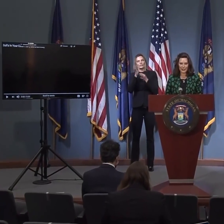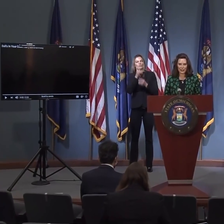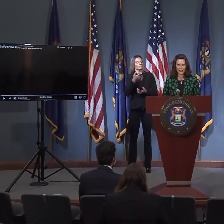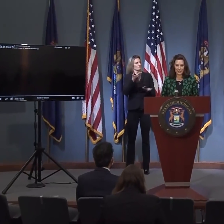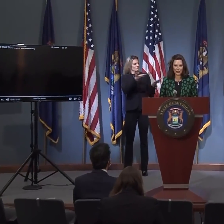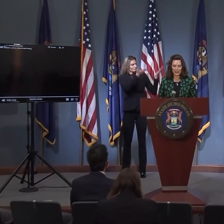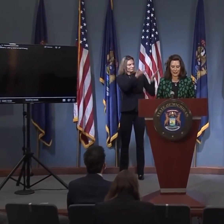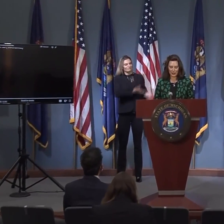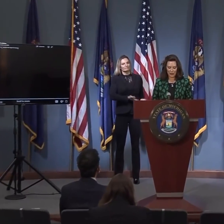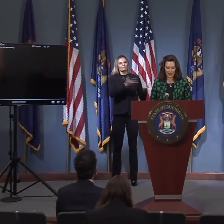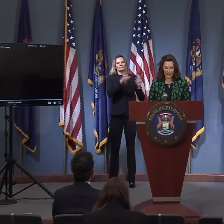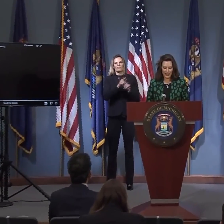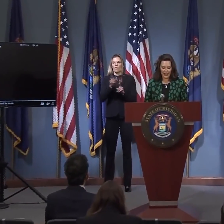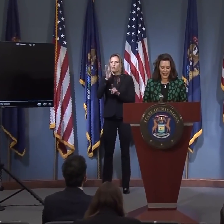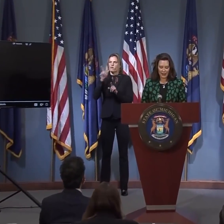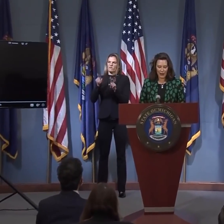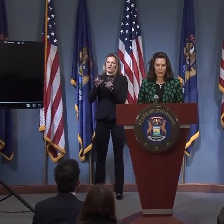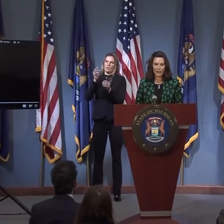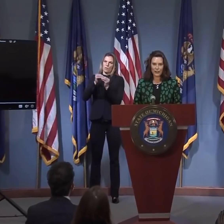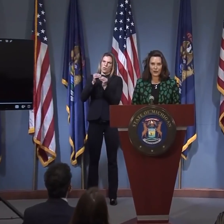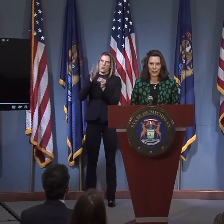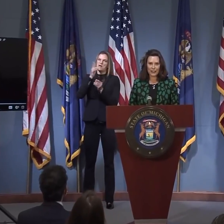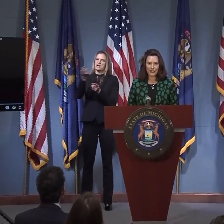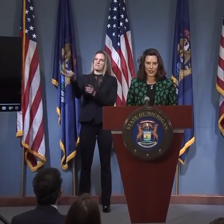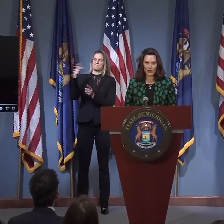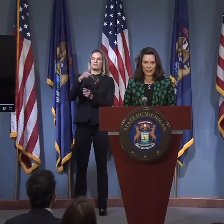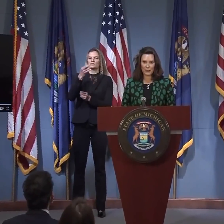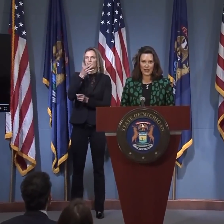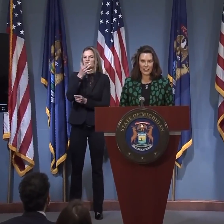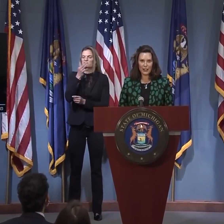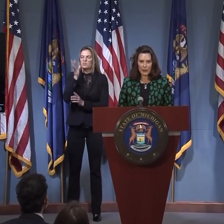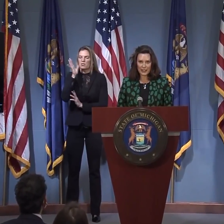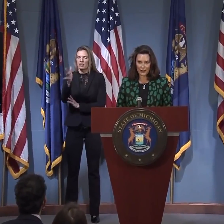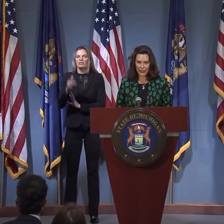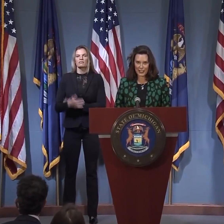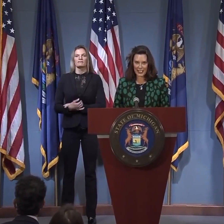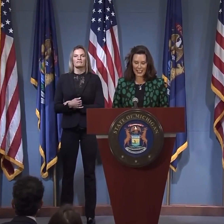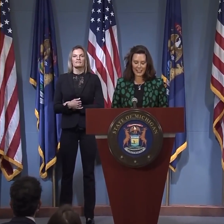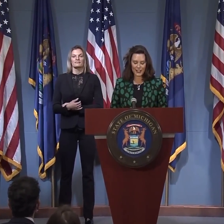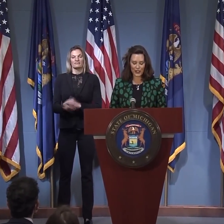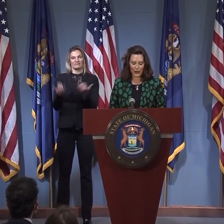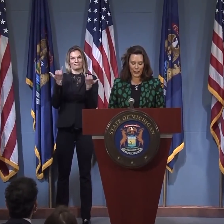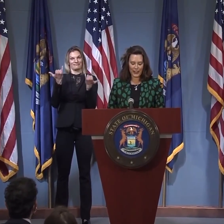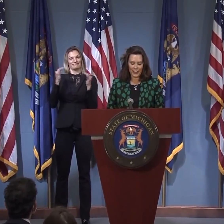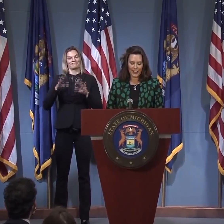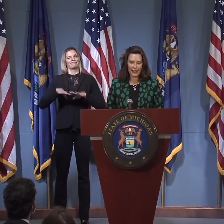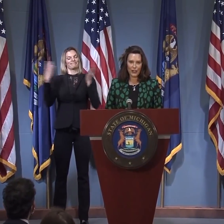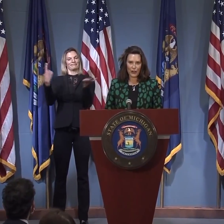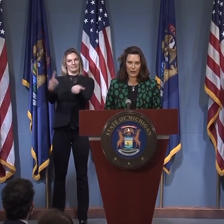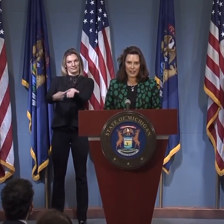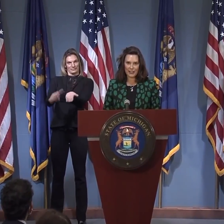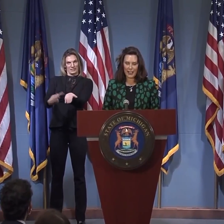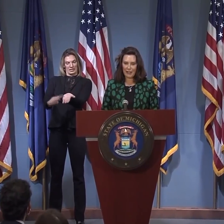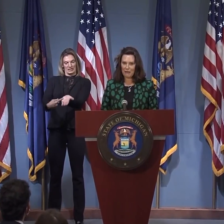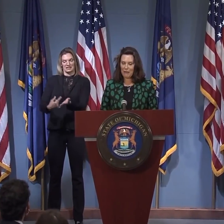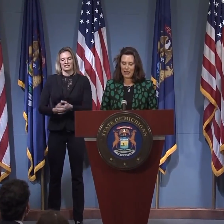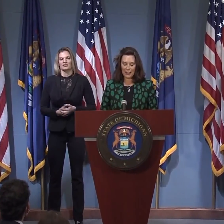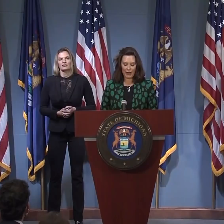AFTERNOON. TODAY IS WEDNESDAY, JULY 15th. I AM PLEASED BY LIEUTENANT GOVERNOR AND THREE IN A LITTLE BIT.